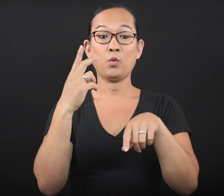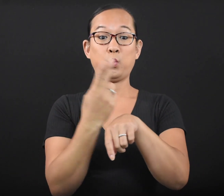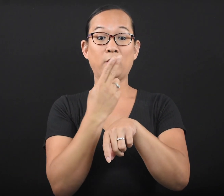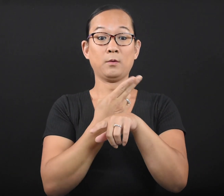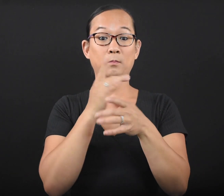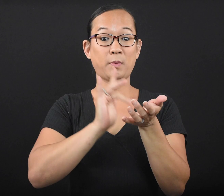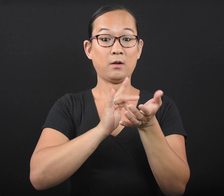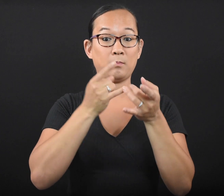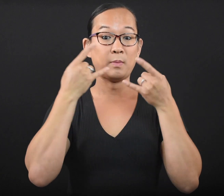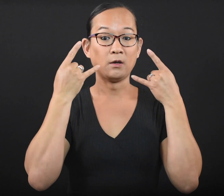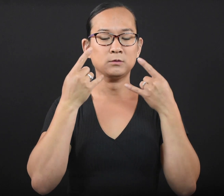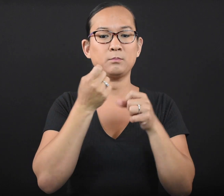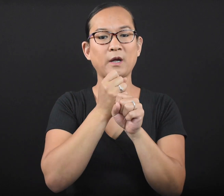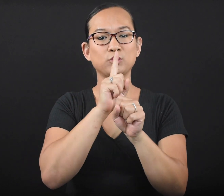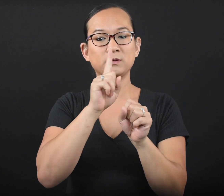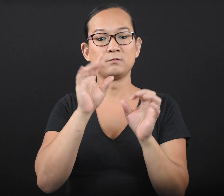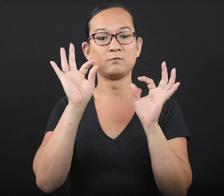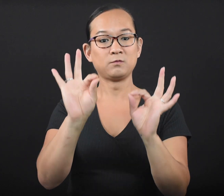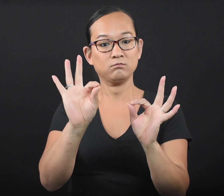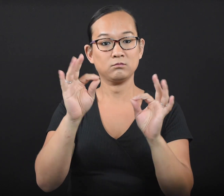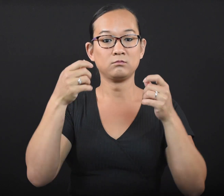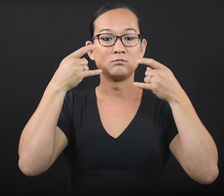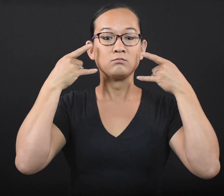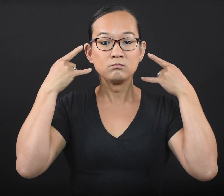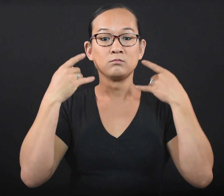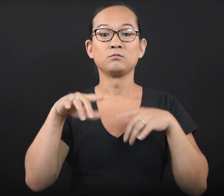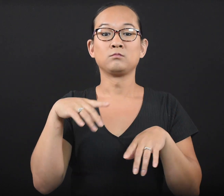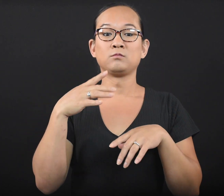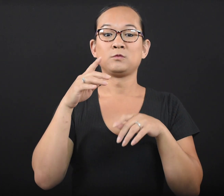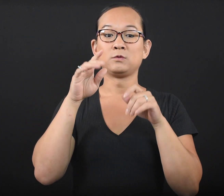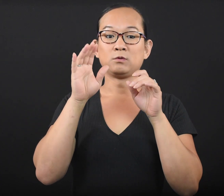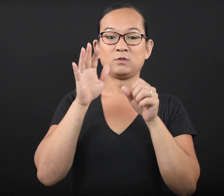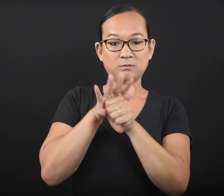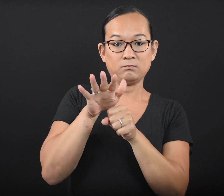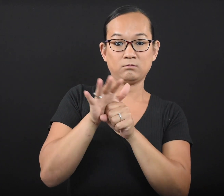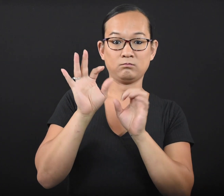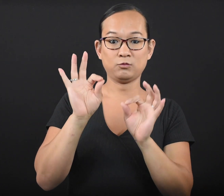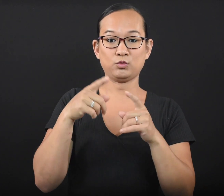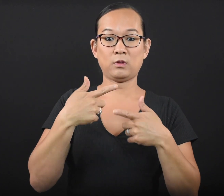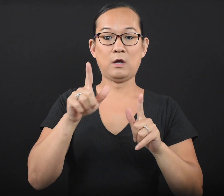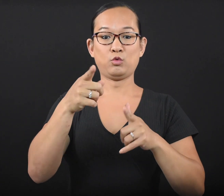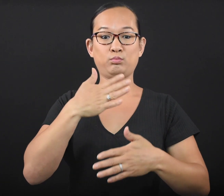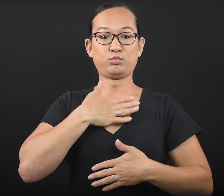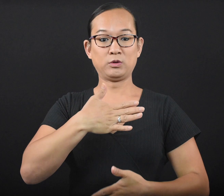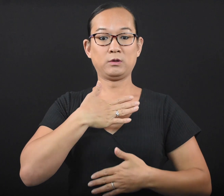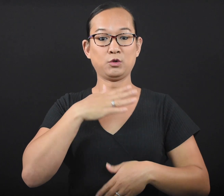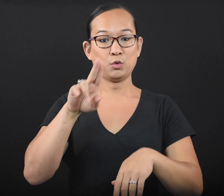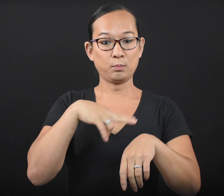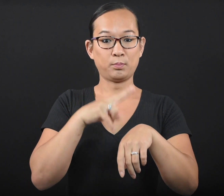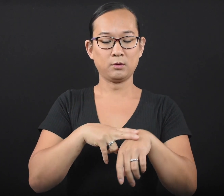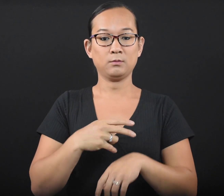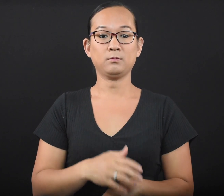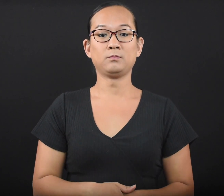The prolonged use of medical masks can be uncomfortable. However, it does not lead to CO2 intoxication nor oxygen deficiency. While wearing a medical mask, make sure it fits